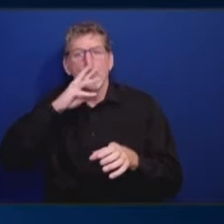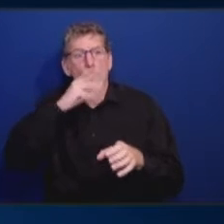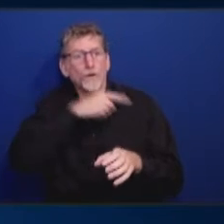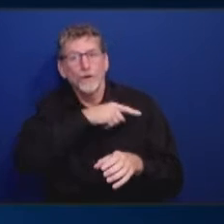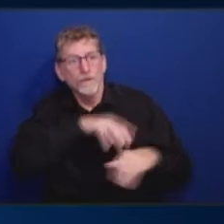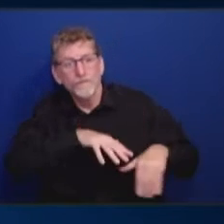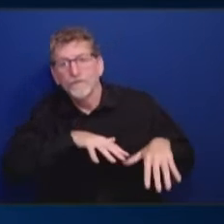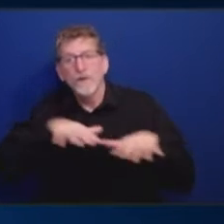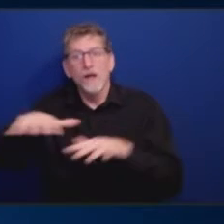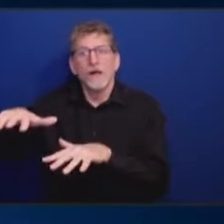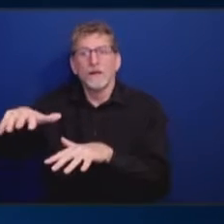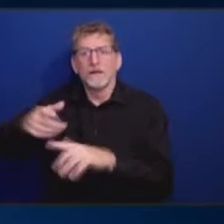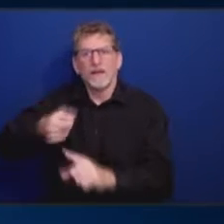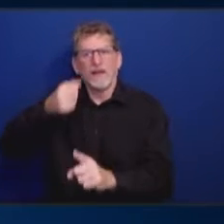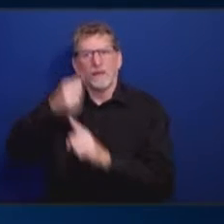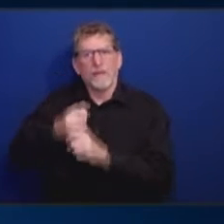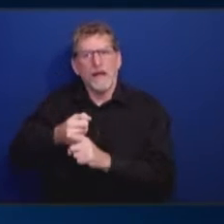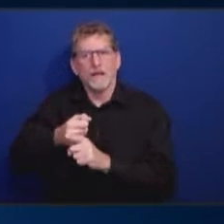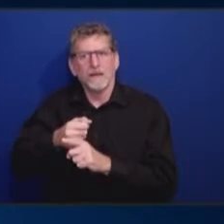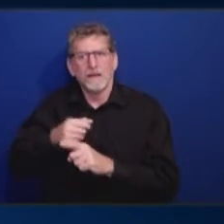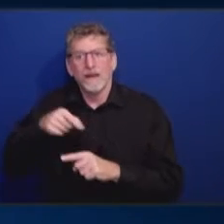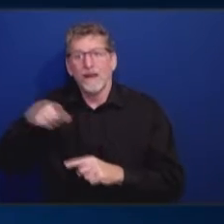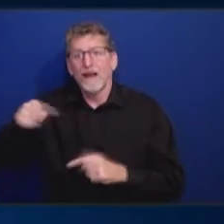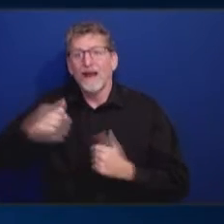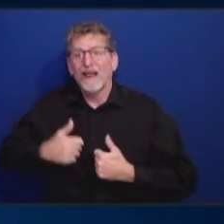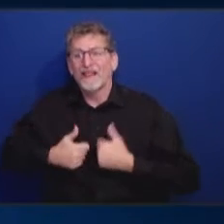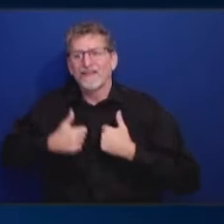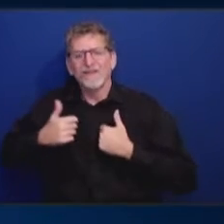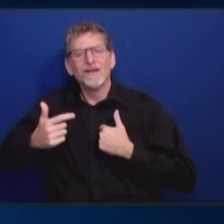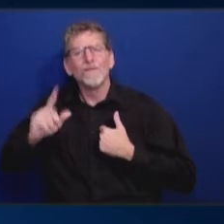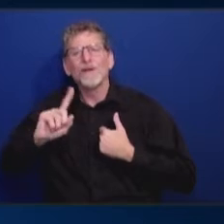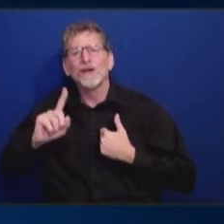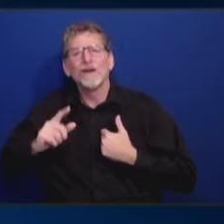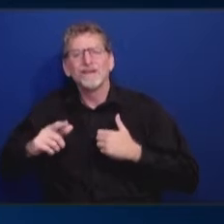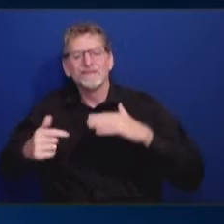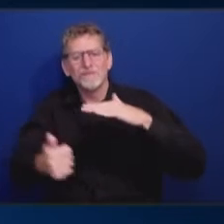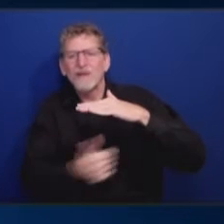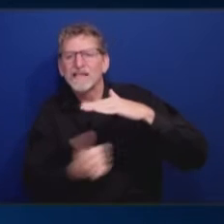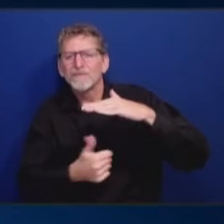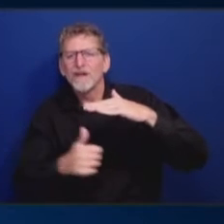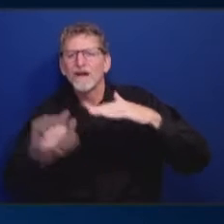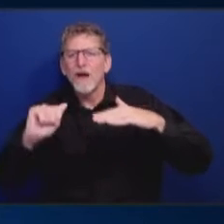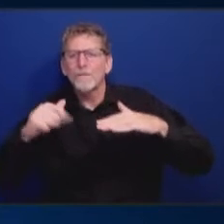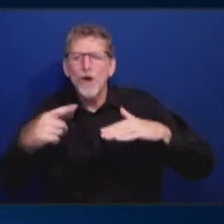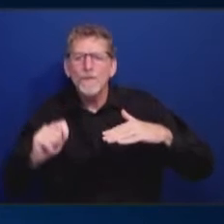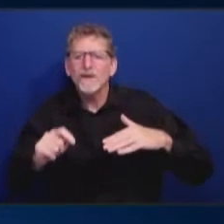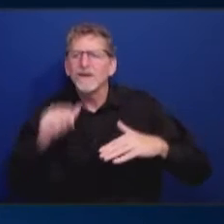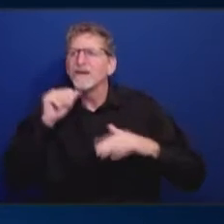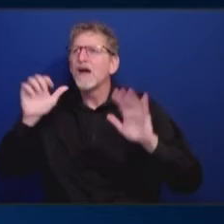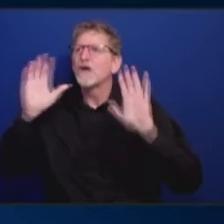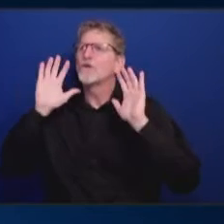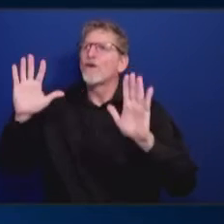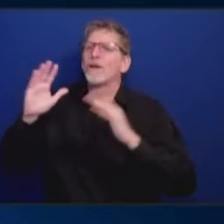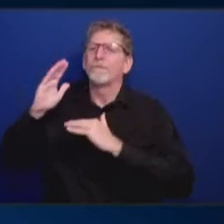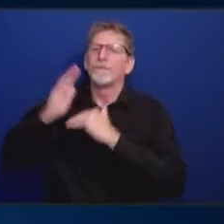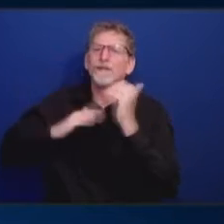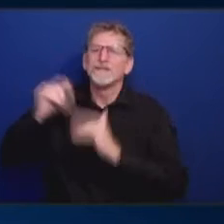apartments in buildings that were more vulnerable. Next slide, please.